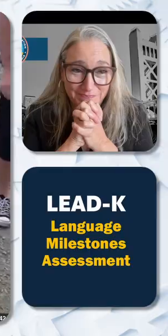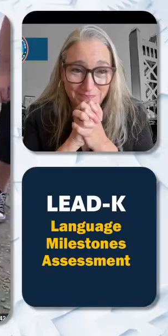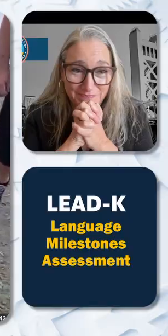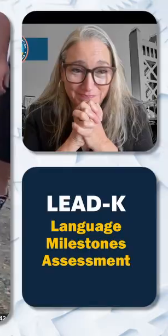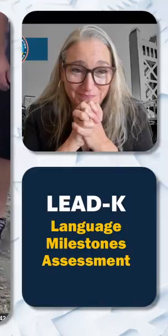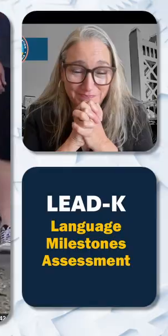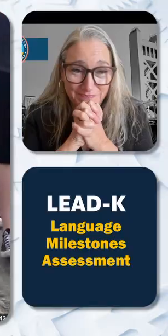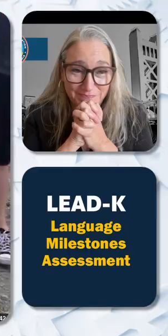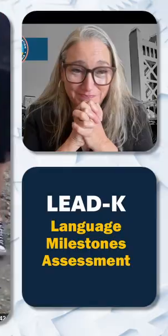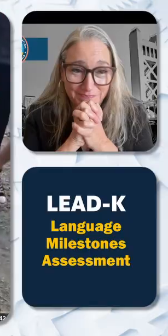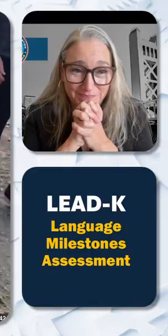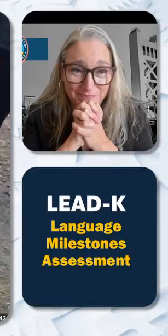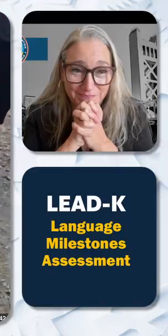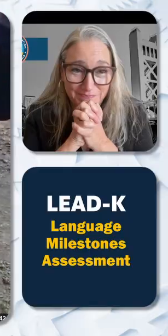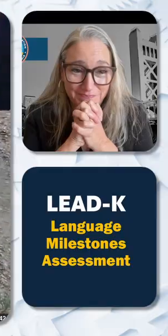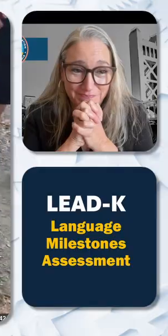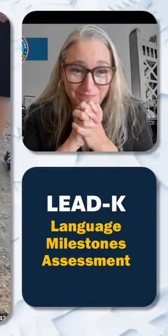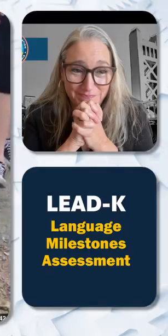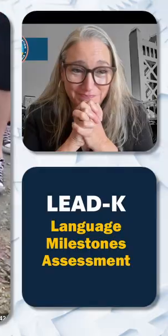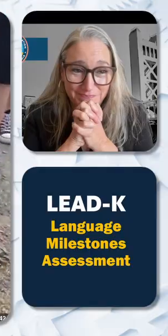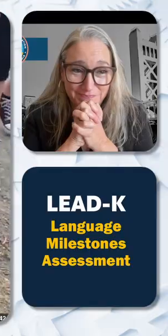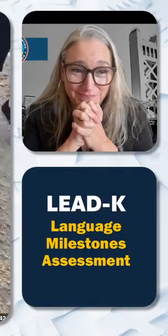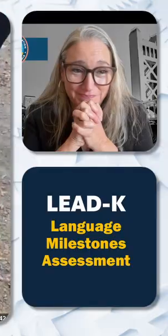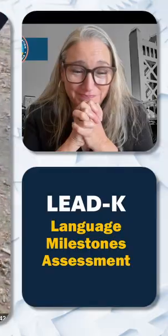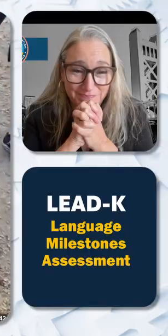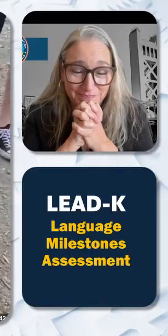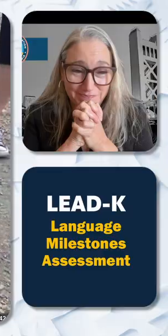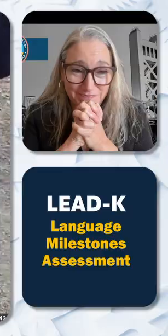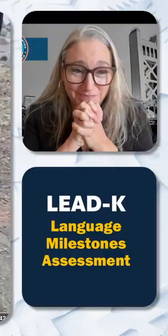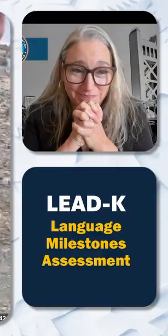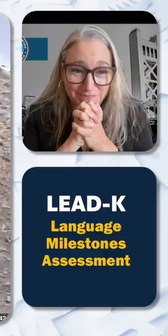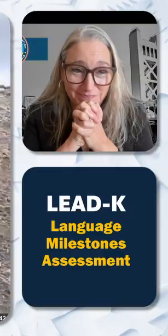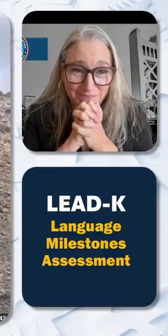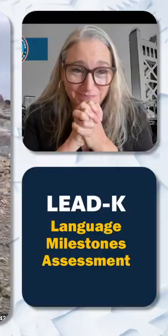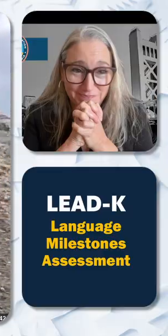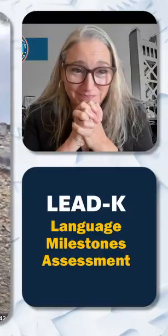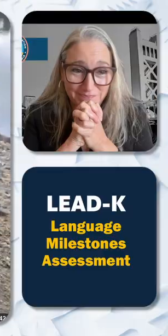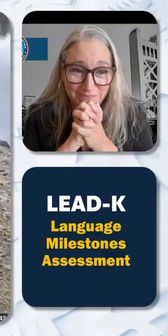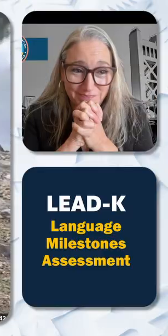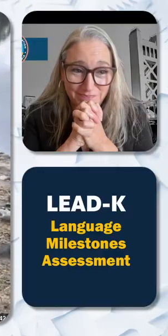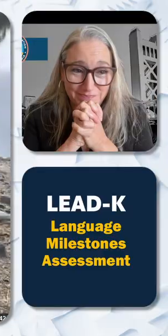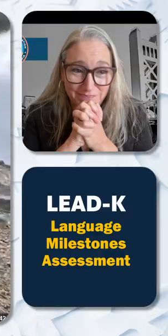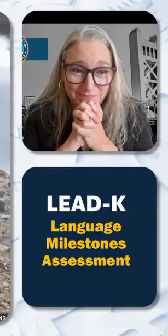“I’m, I’m, I’m really tired. Heath signs,